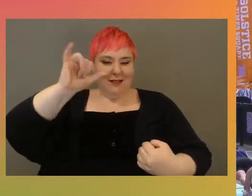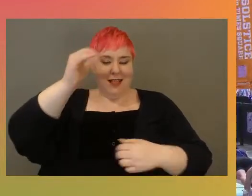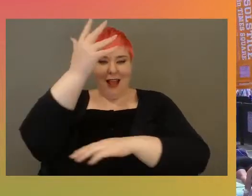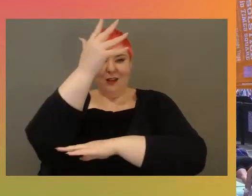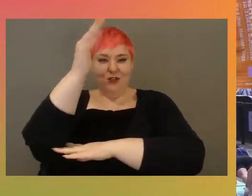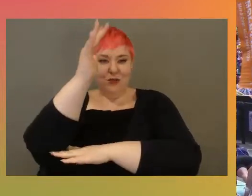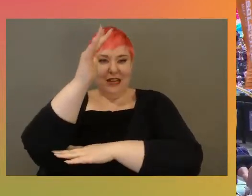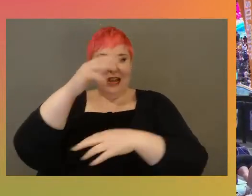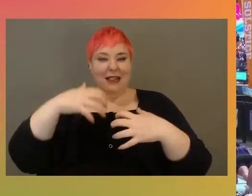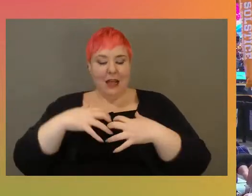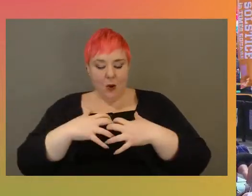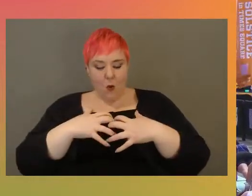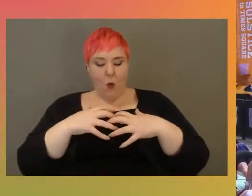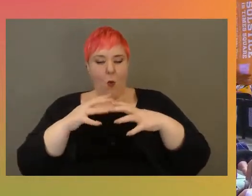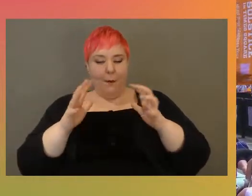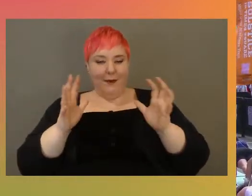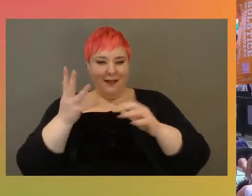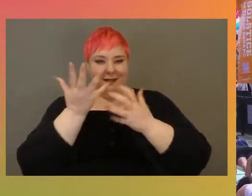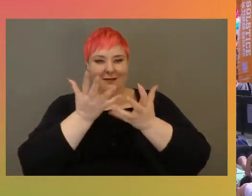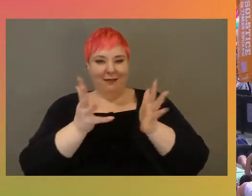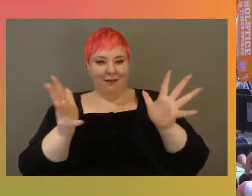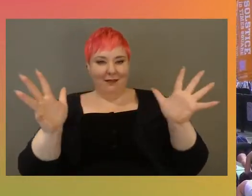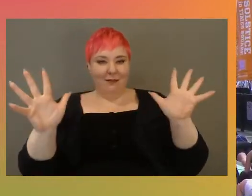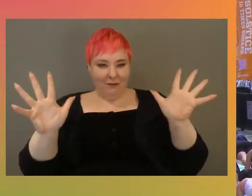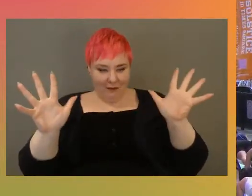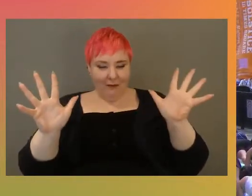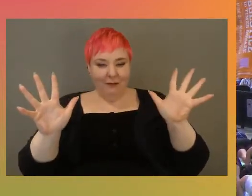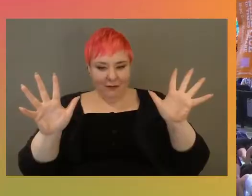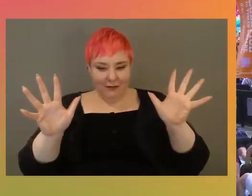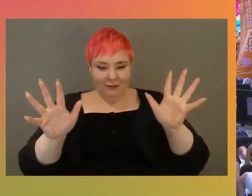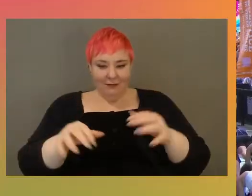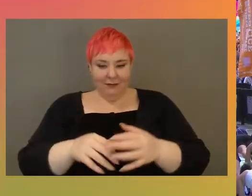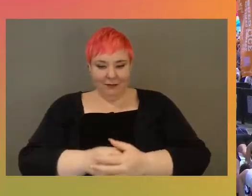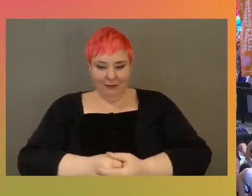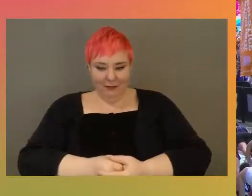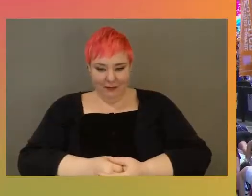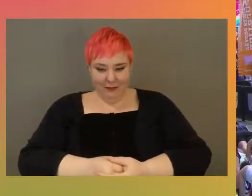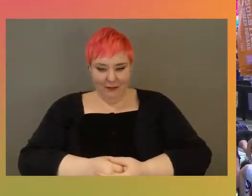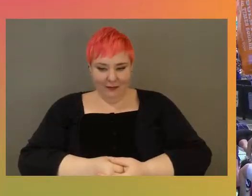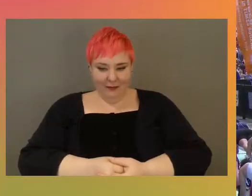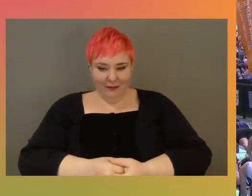OF A TREE. LENGTHEN THE WAIST, OPEN THE